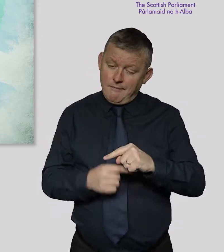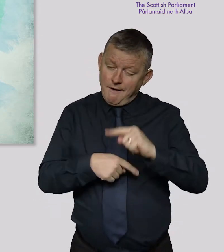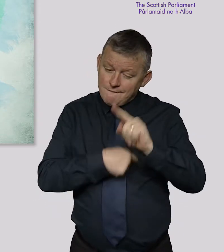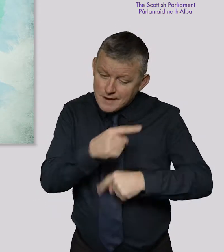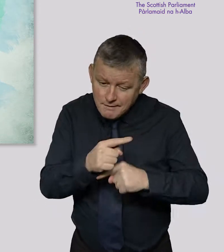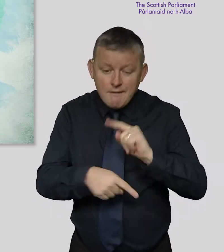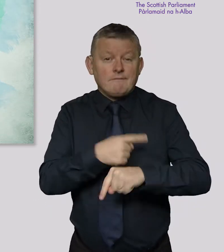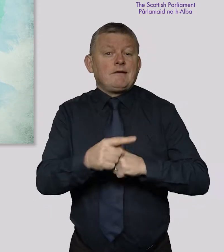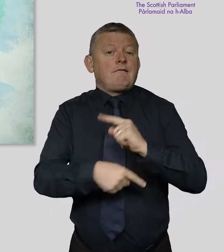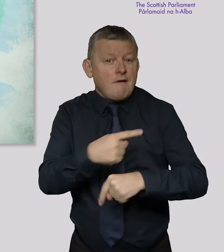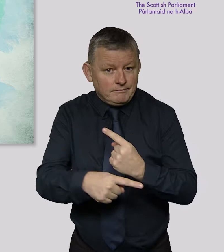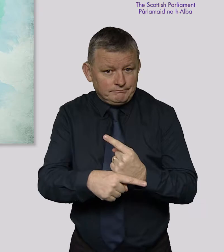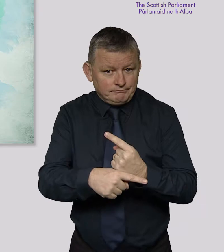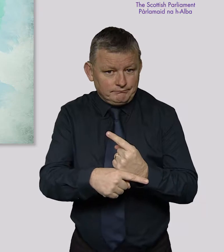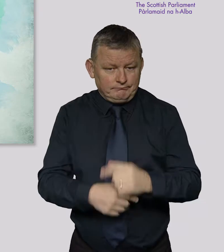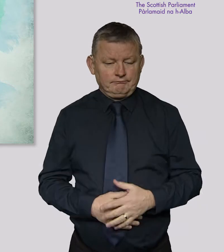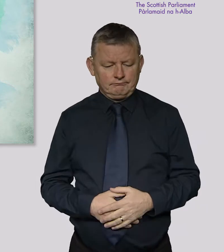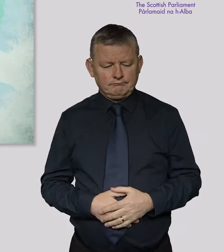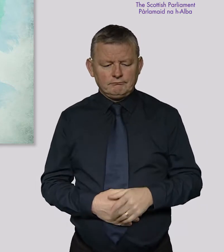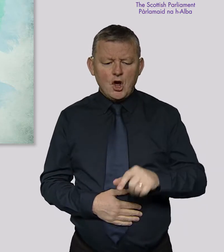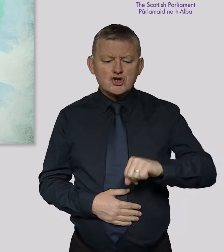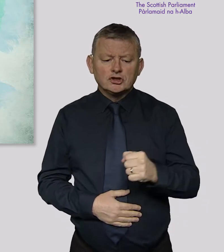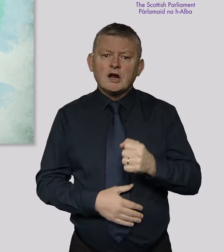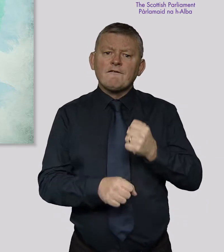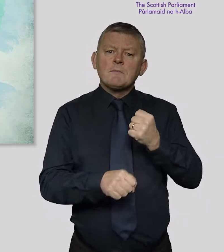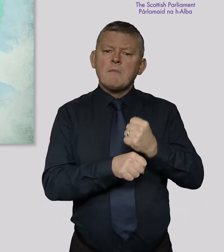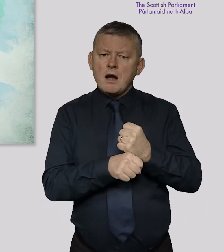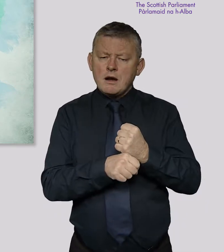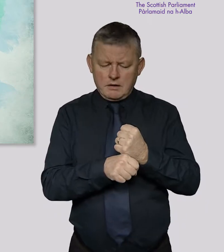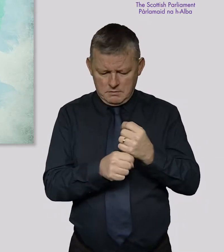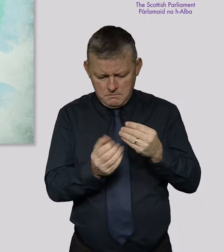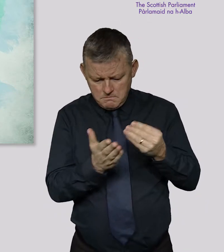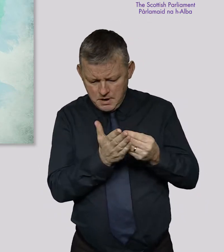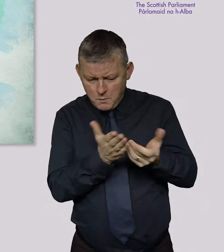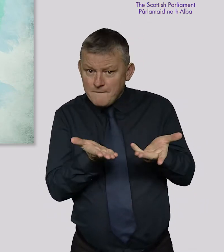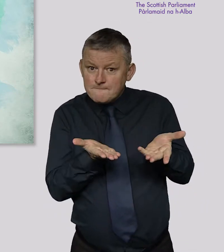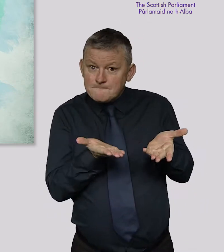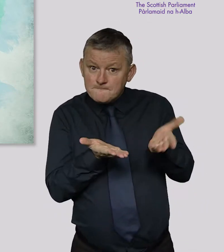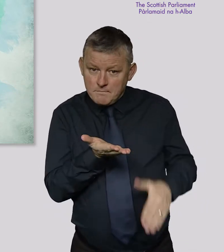This is a year-round process. The Scottish Government proposes how to use the money it receives